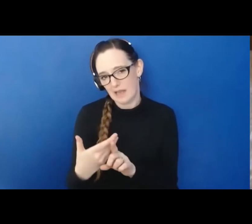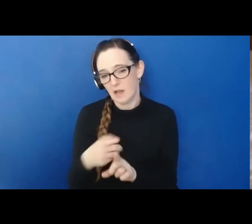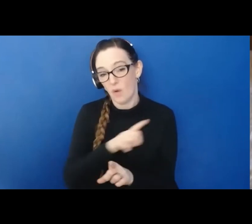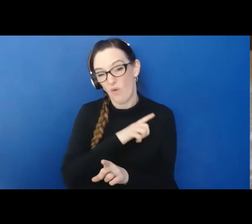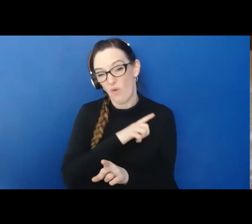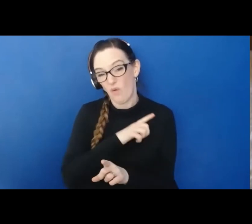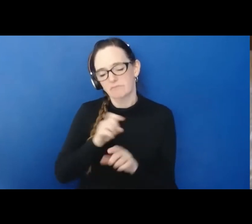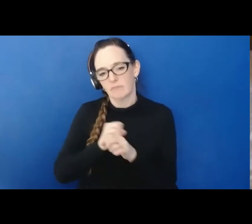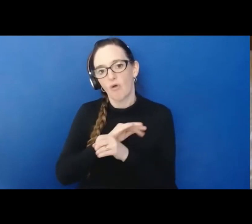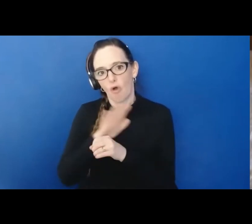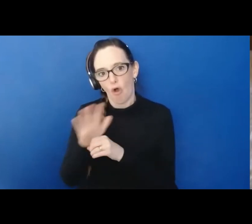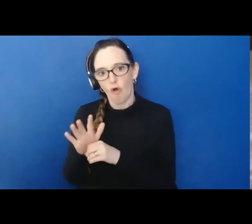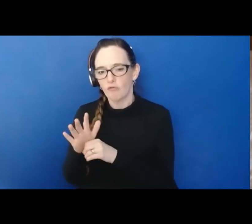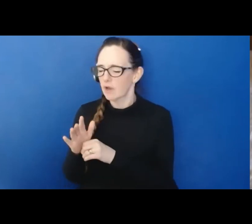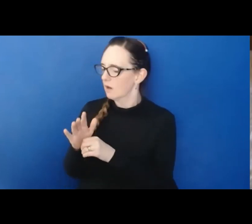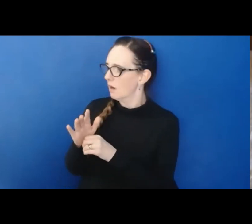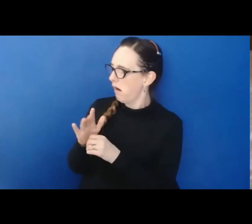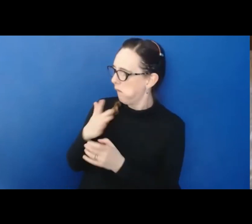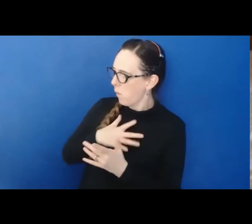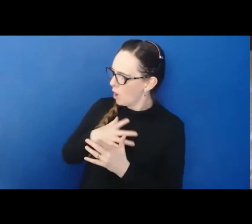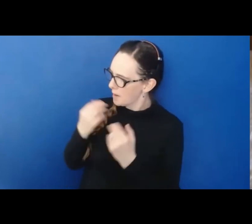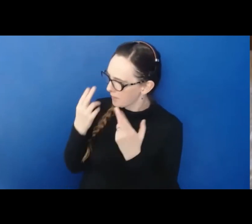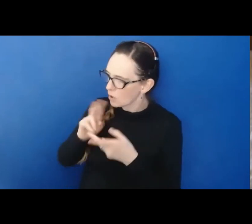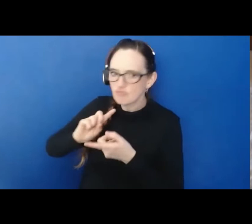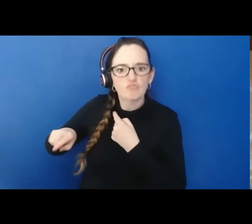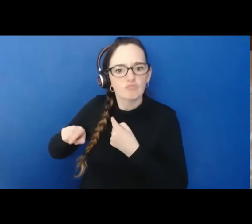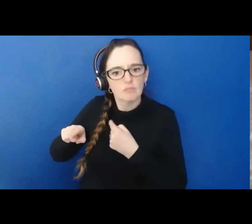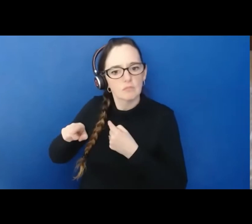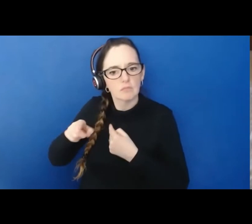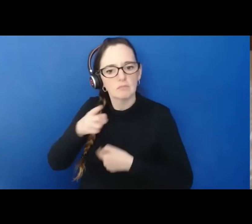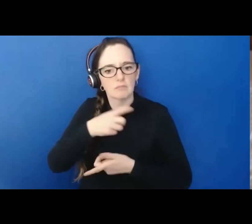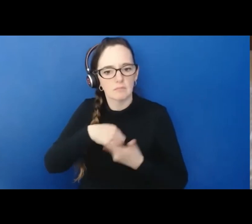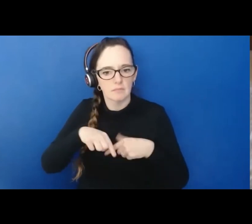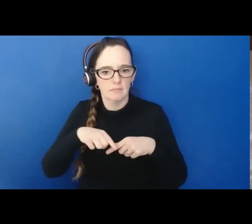very much rooted and working from the place of Madrid.